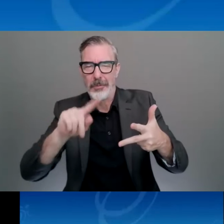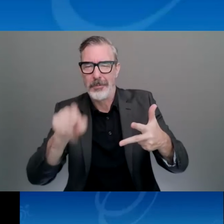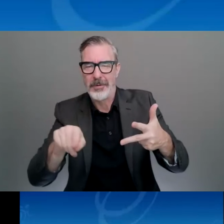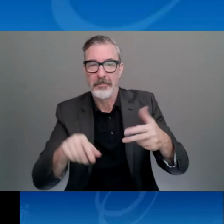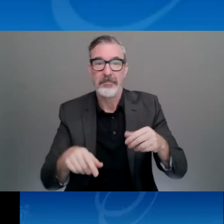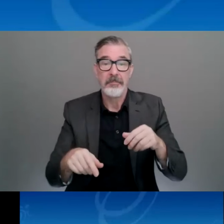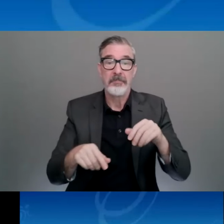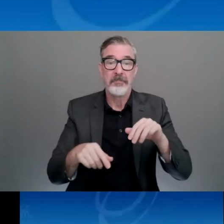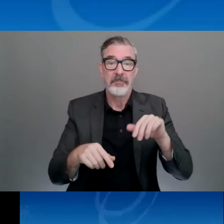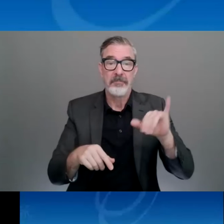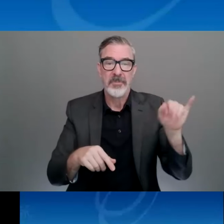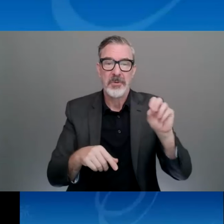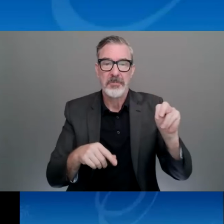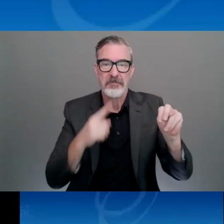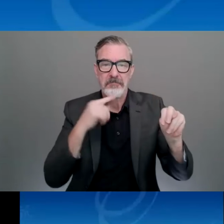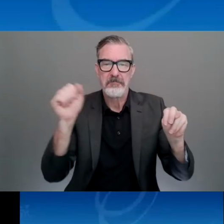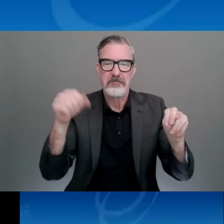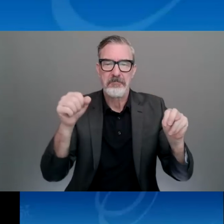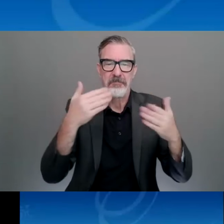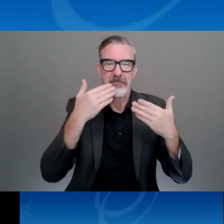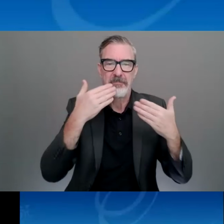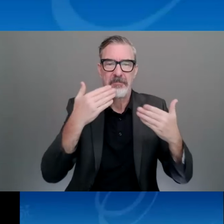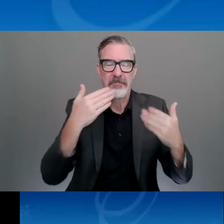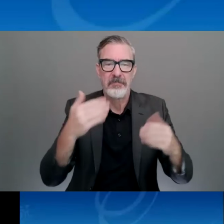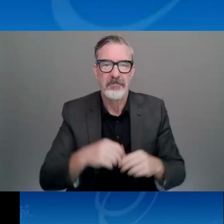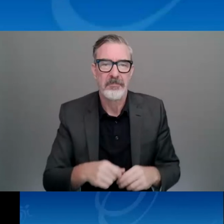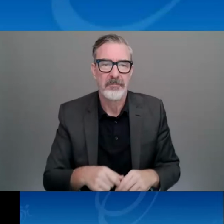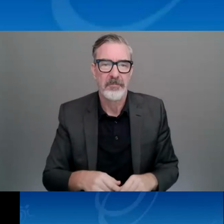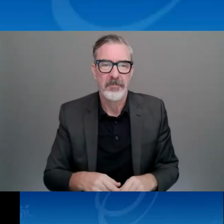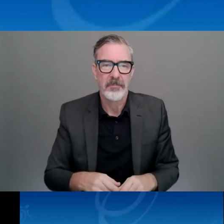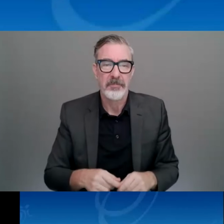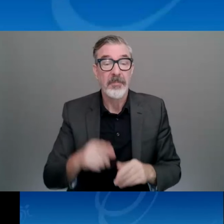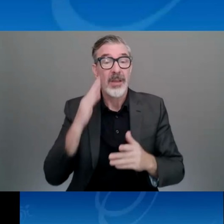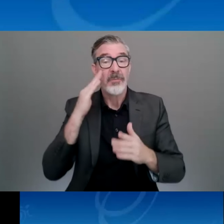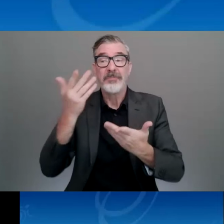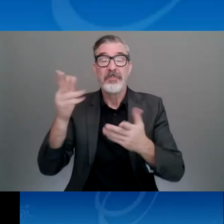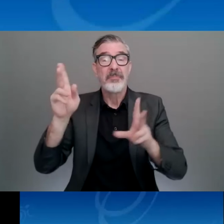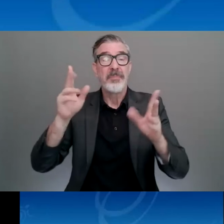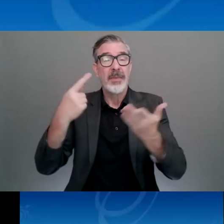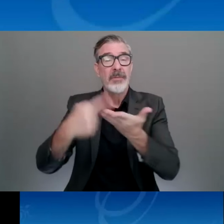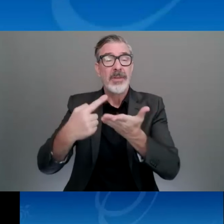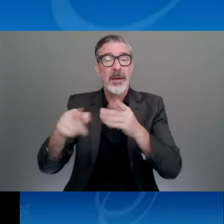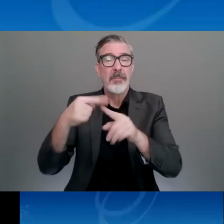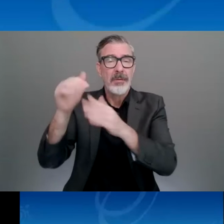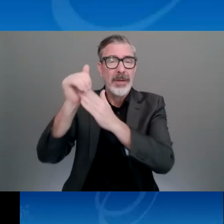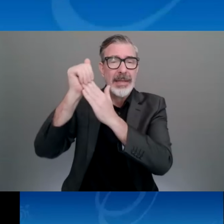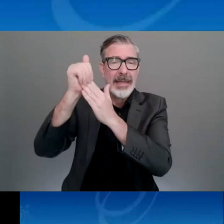You can easily search up the meaning between, leadership and management. What is the difference between the two?